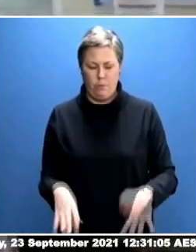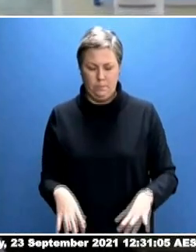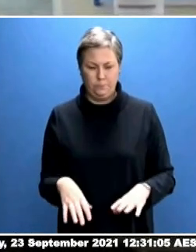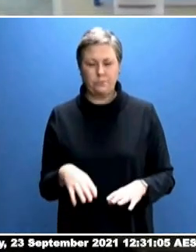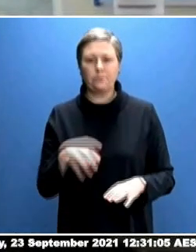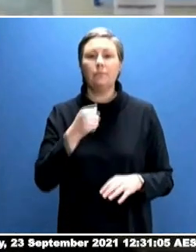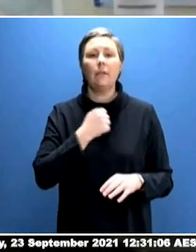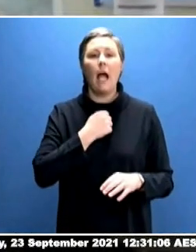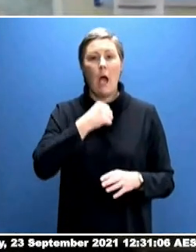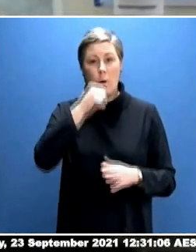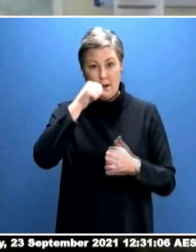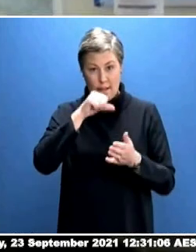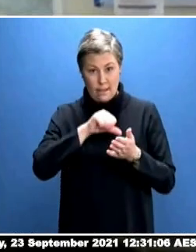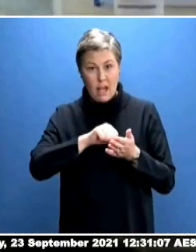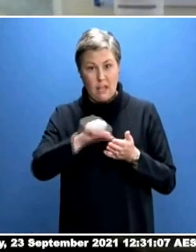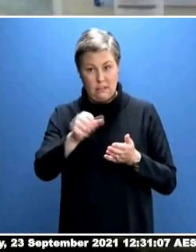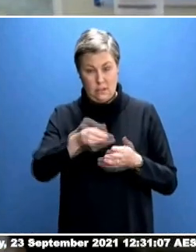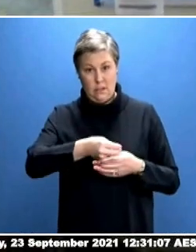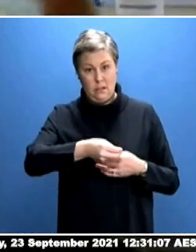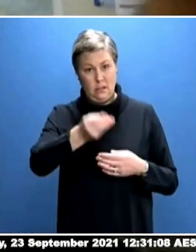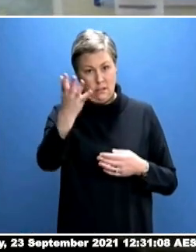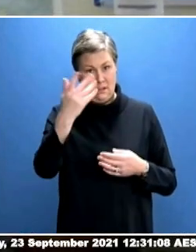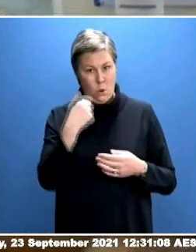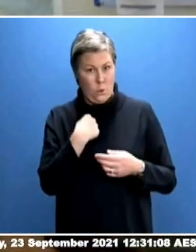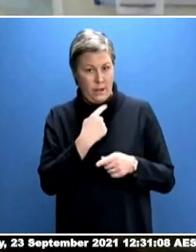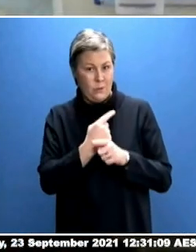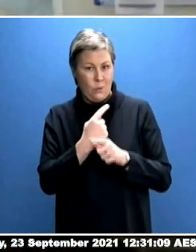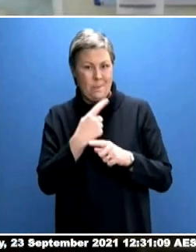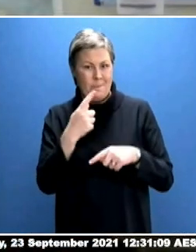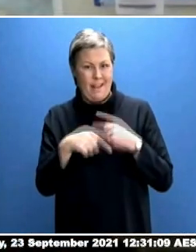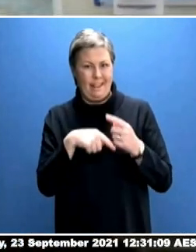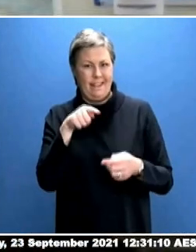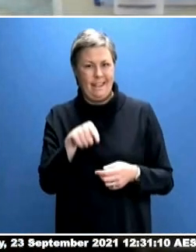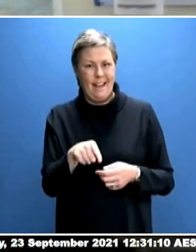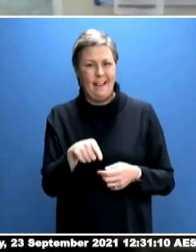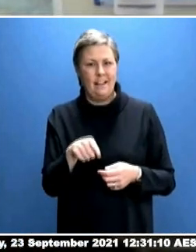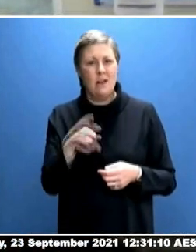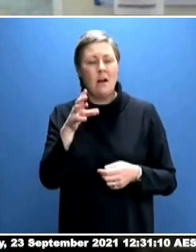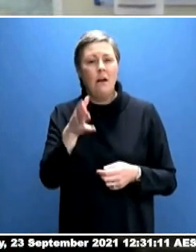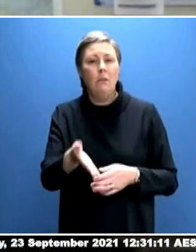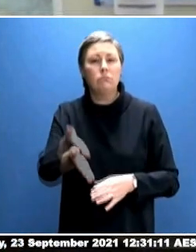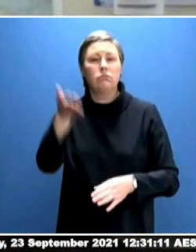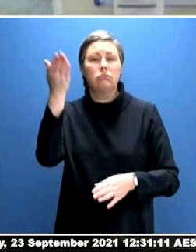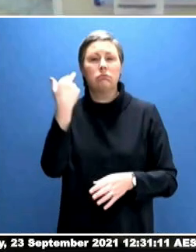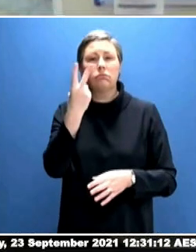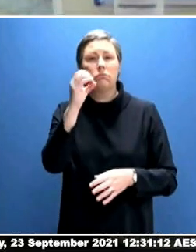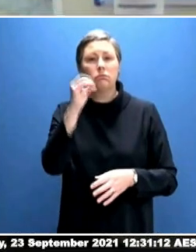letter our position being a reference to the earlier 2012 submissions about 21-day periods.